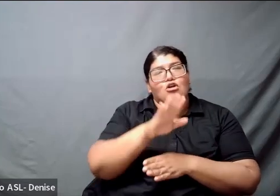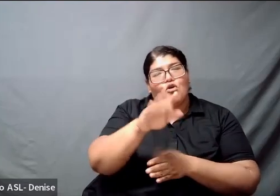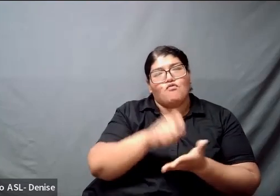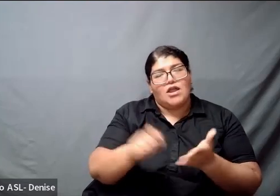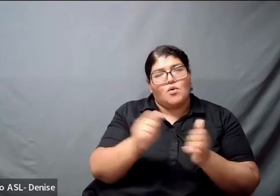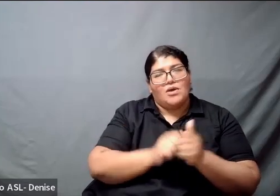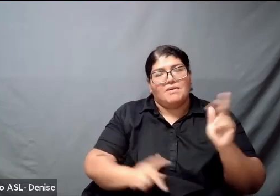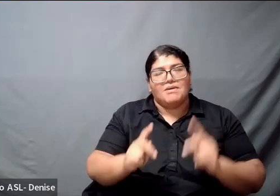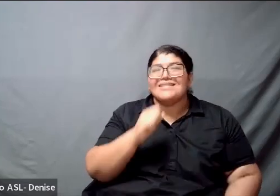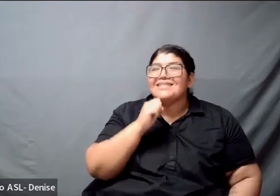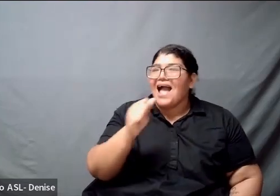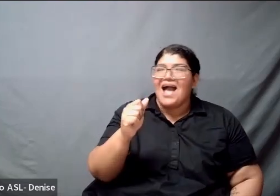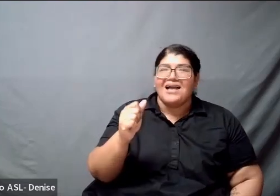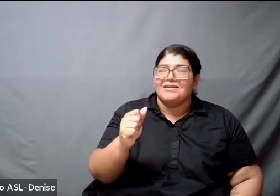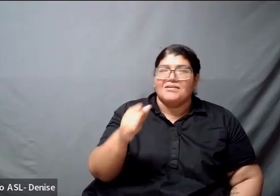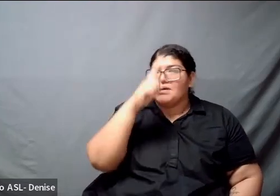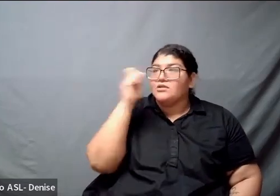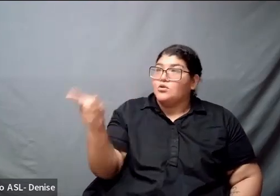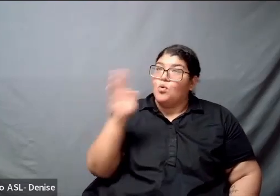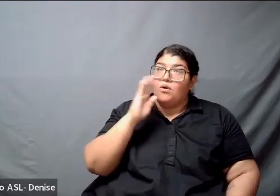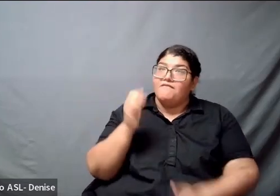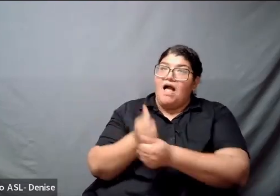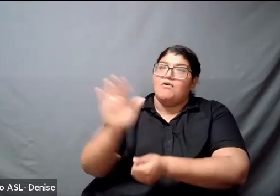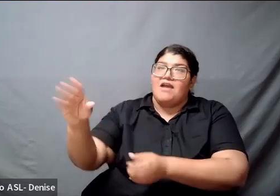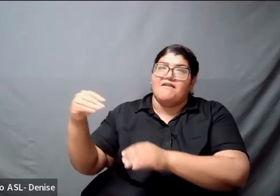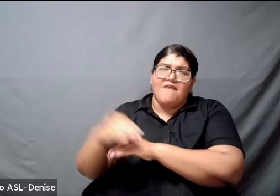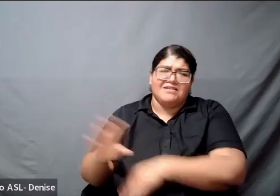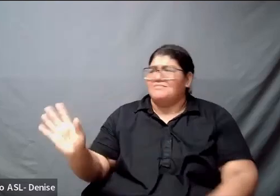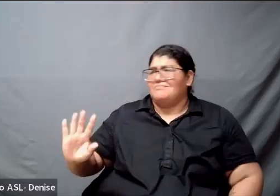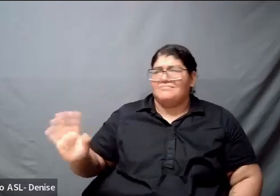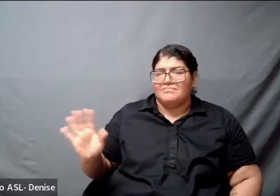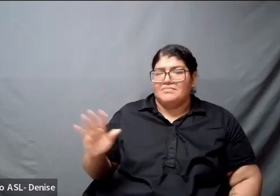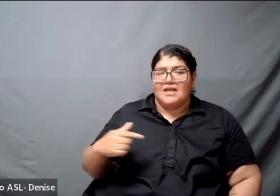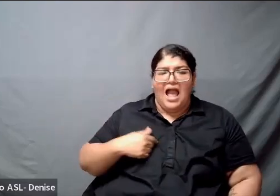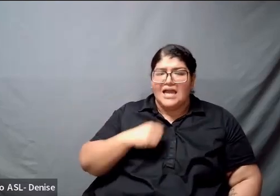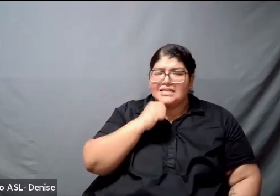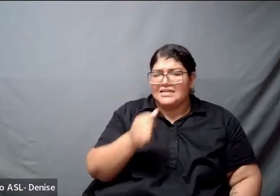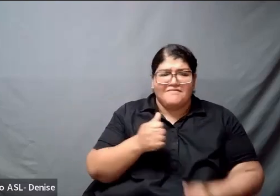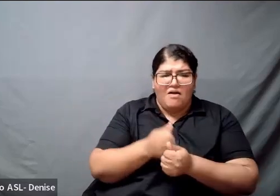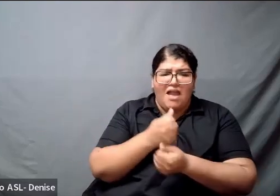not because you'll necessarily do everything they tell you. I didn't do everything Jean Marie said when she told me all the things.